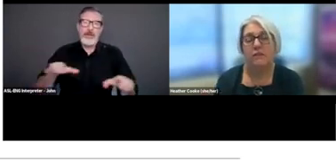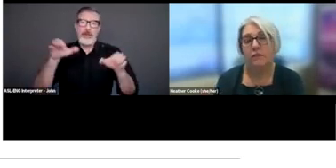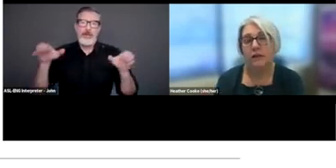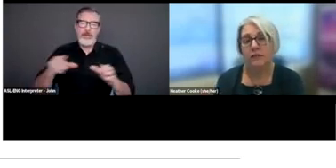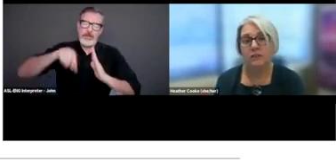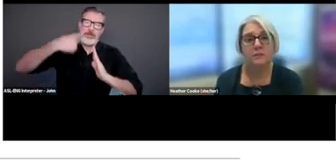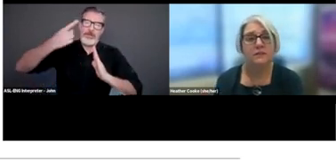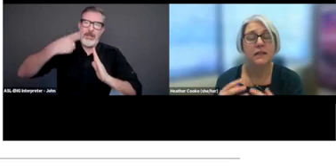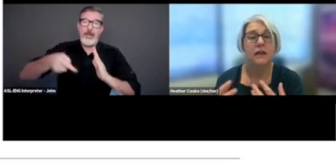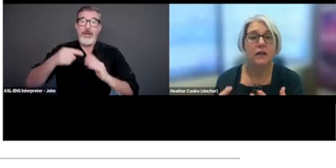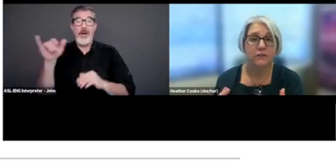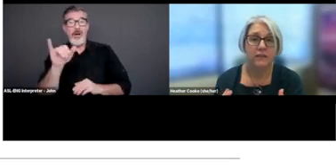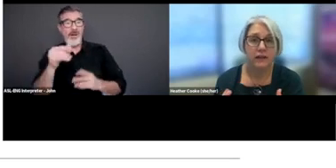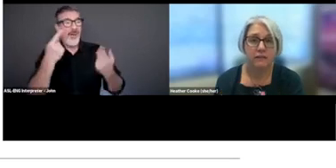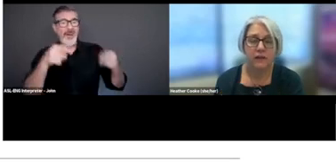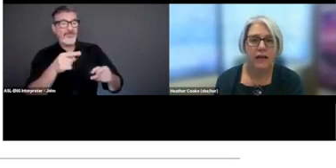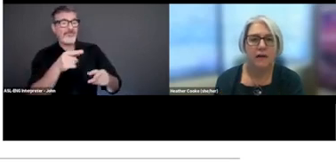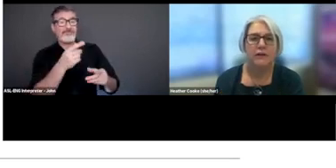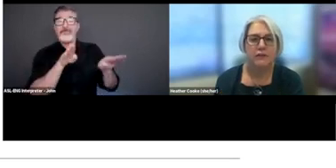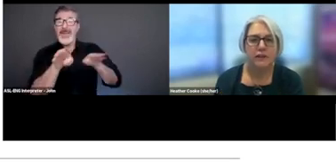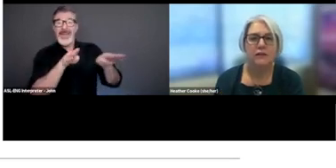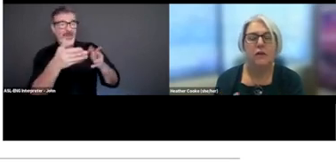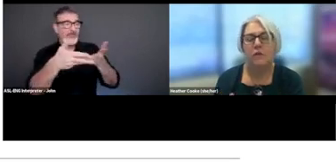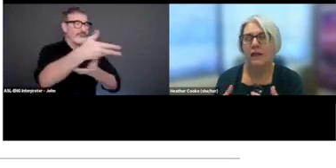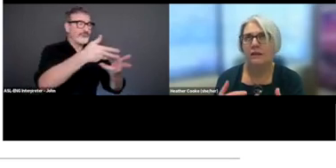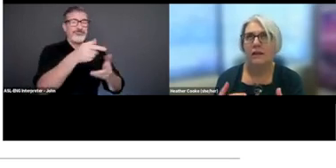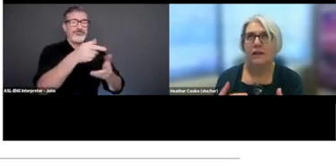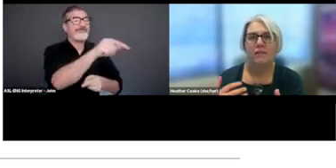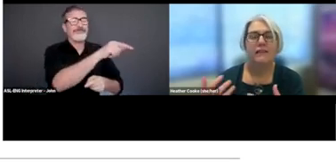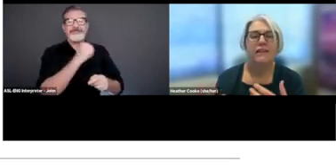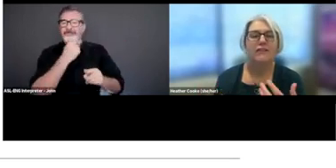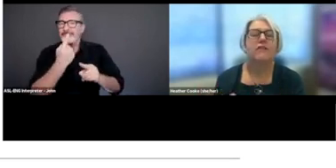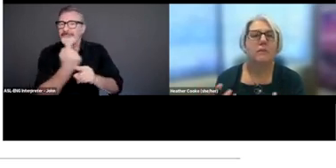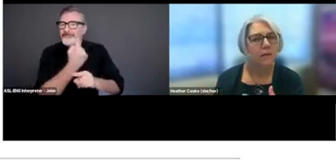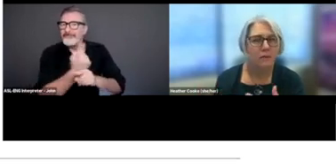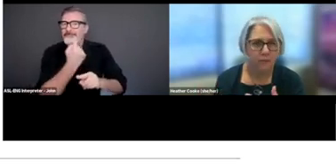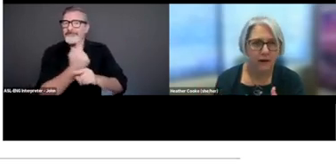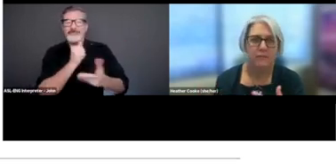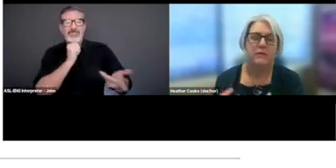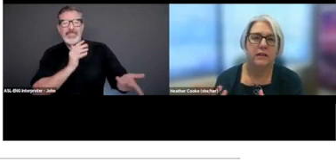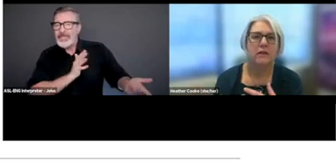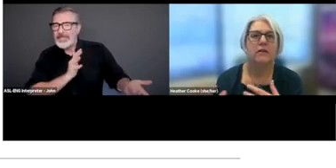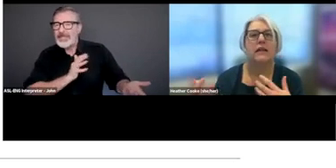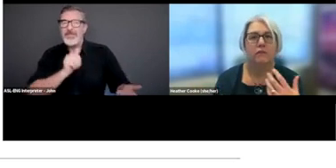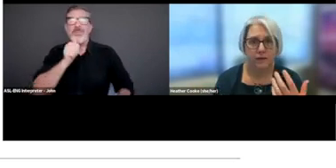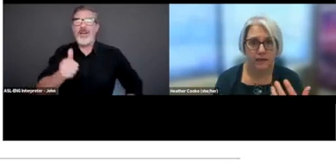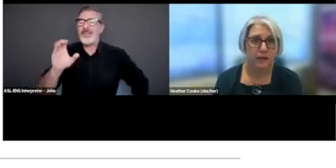uncivil relationships in other settings. And we certainly know that these issues are becoming more pressing, particularly as